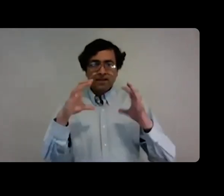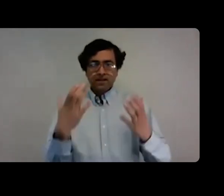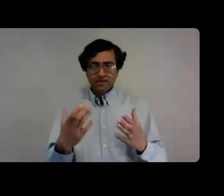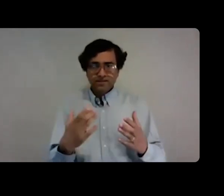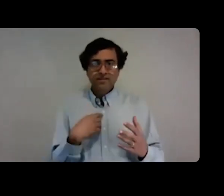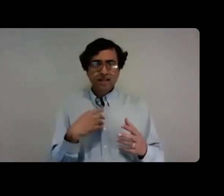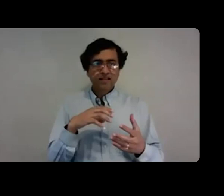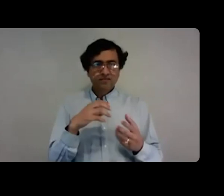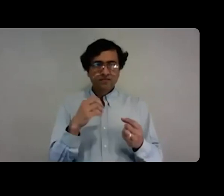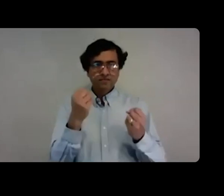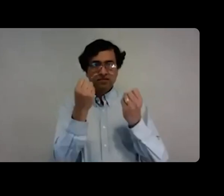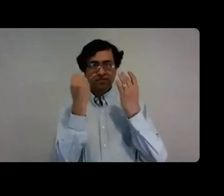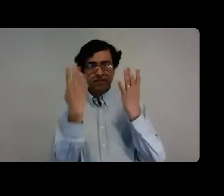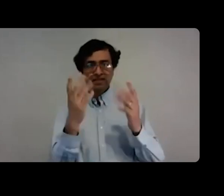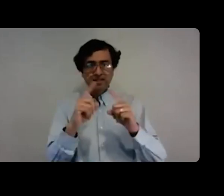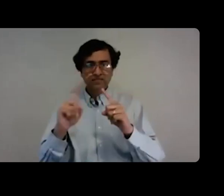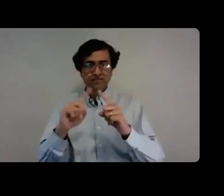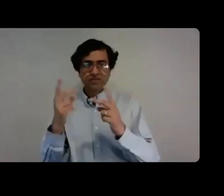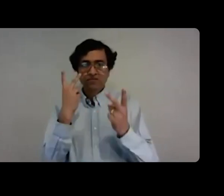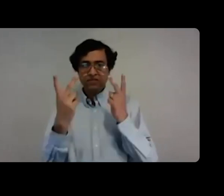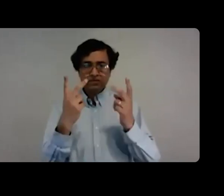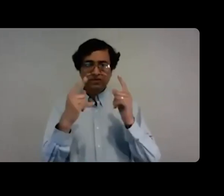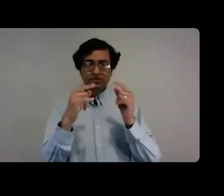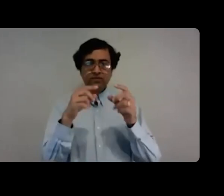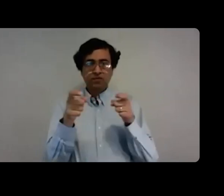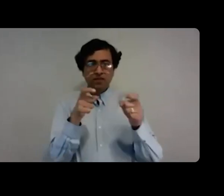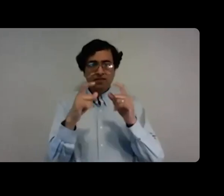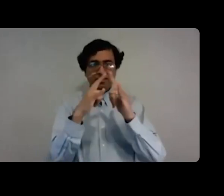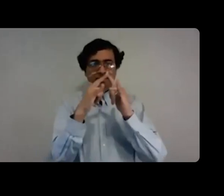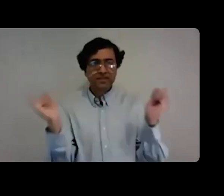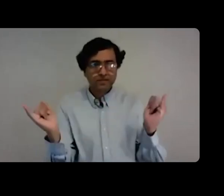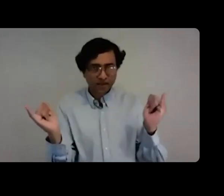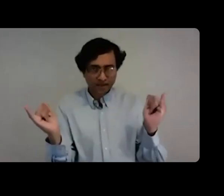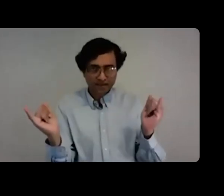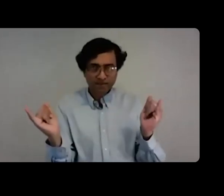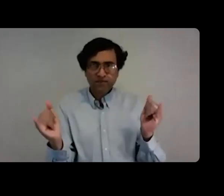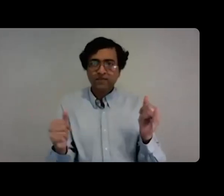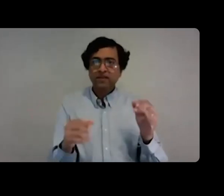So many classrooms nowadays have many visual sources and